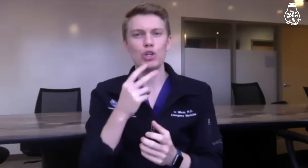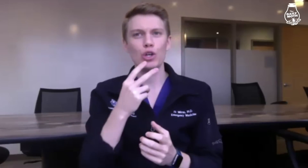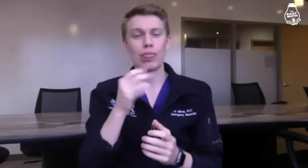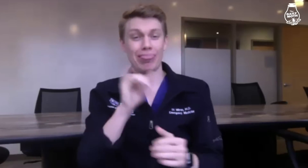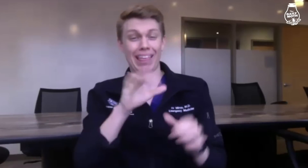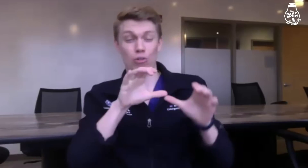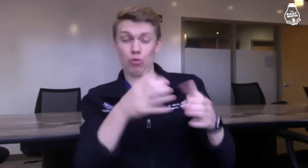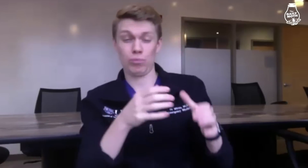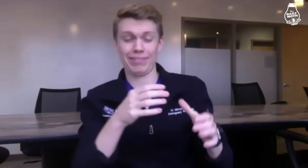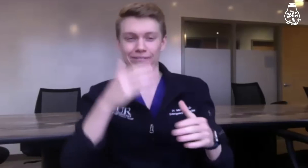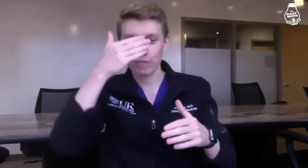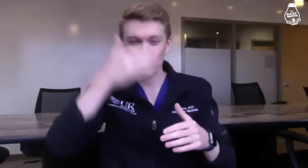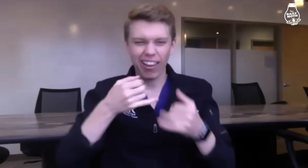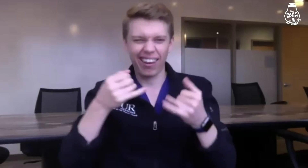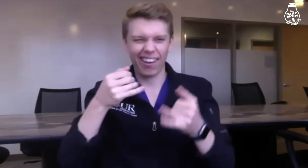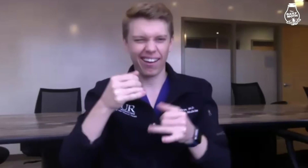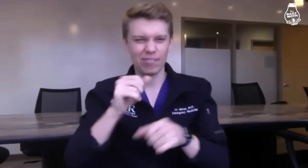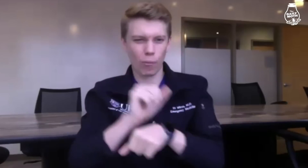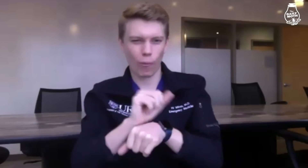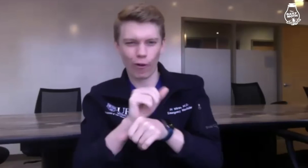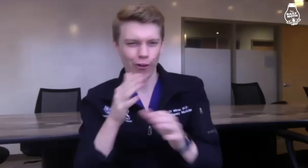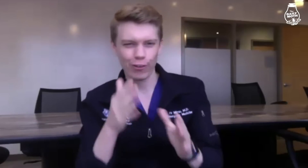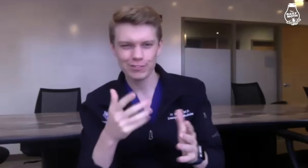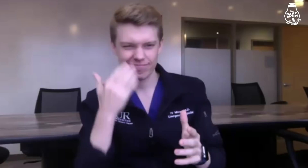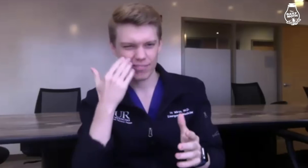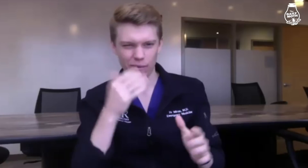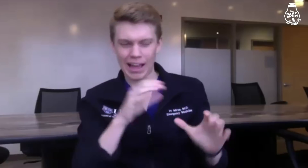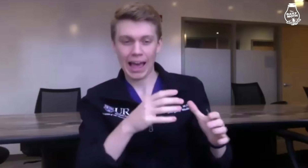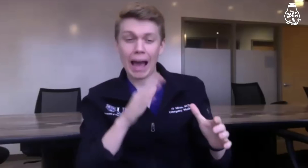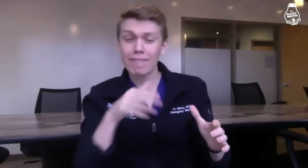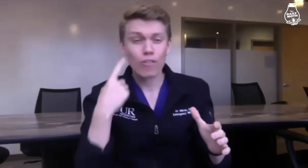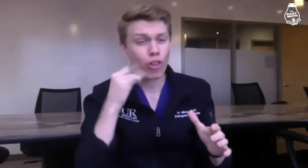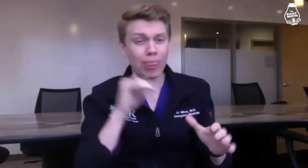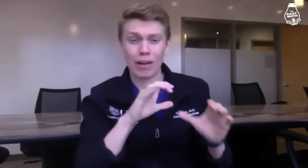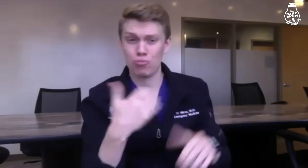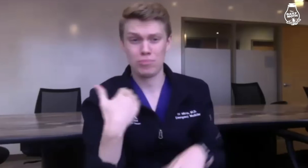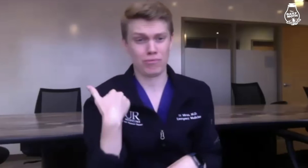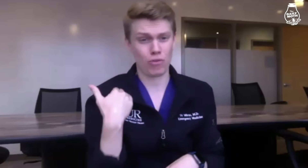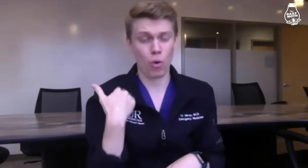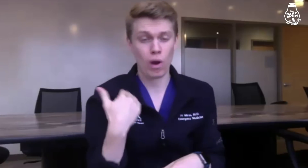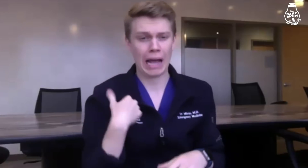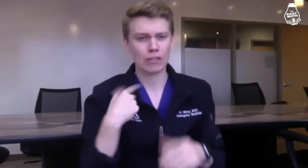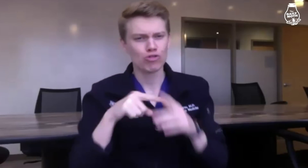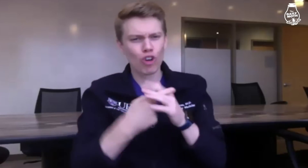That group, the Frontline workers, I've never heard of that group before.